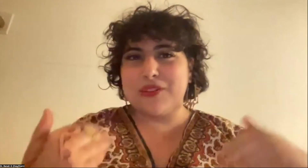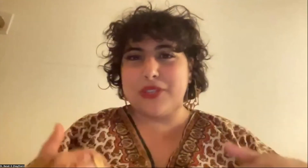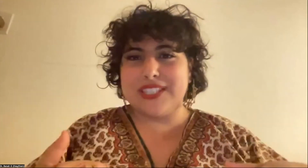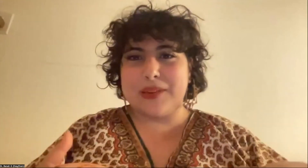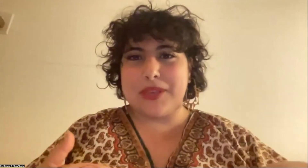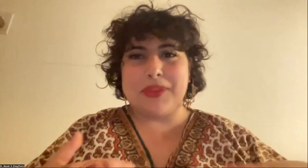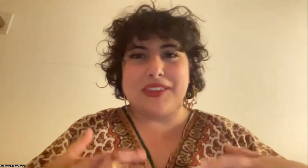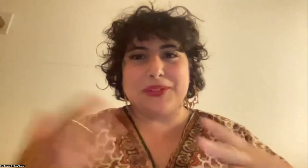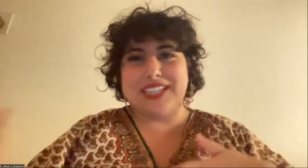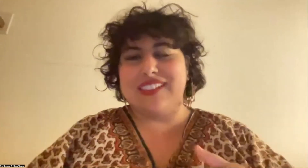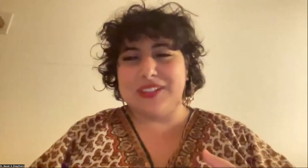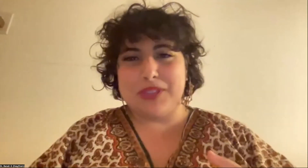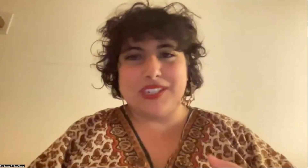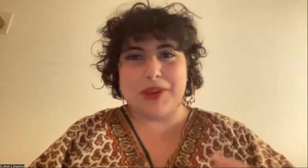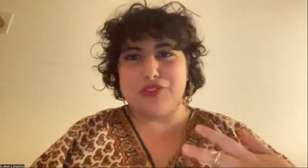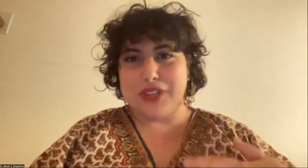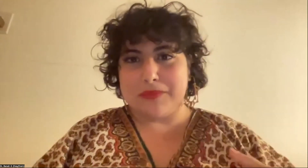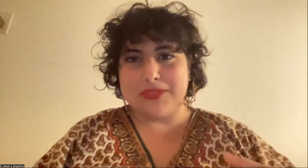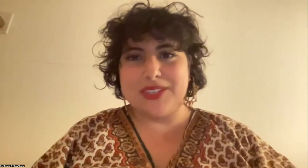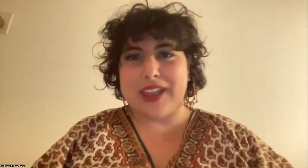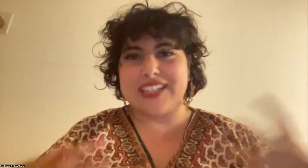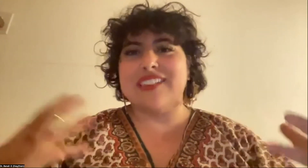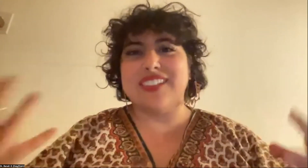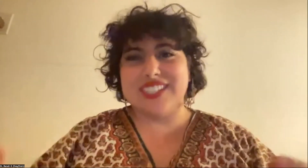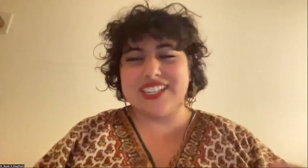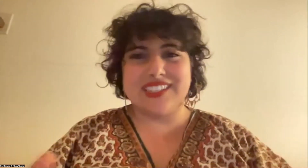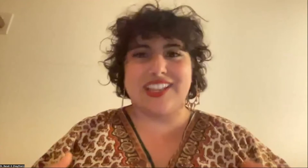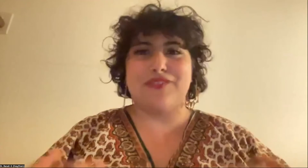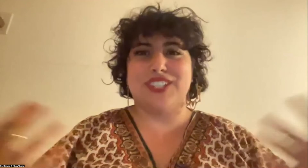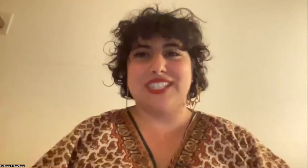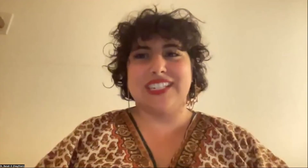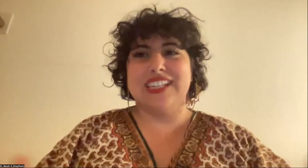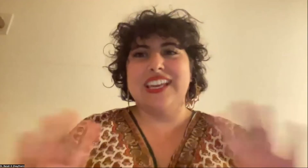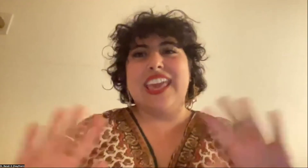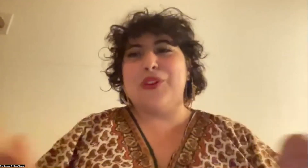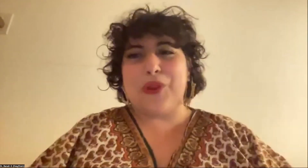the wisdom in me that was going to lead me to my dreams, so I had to listen instead of just ignore